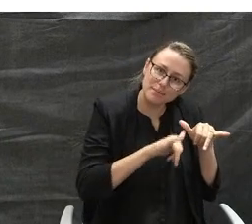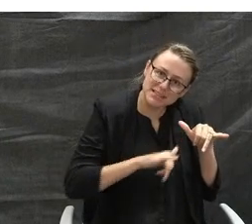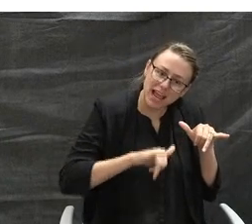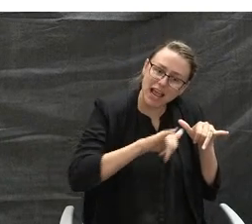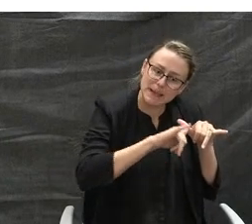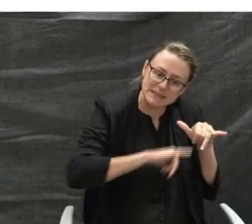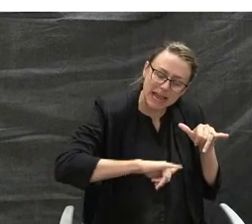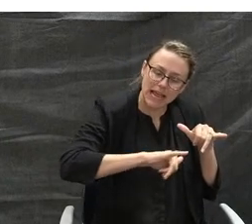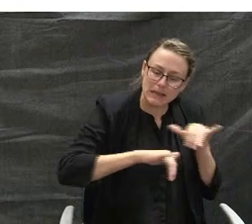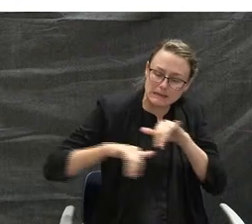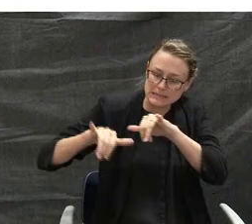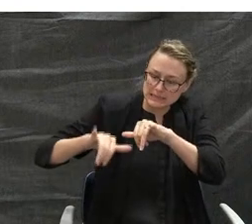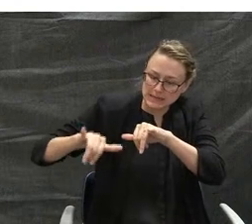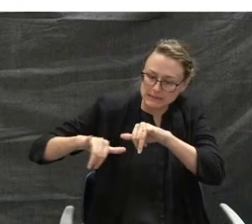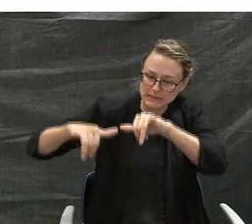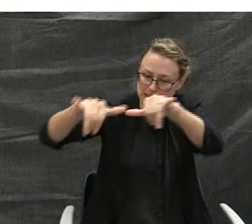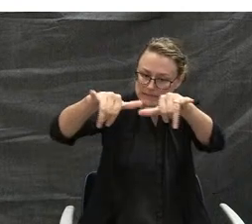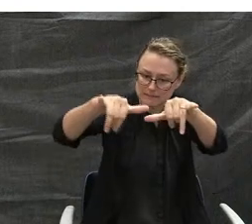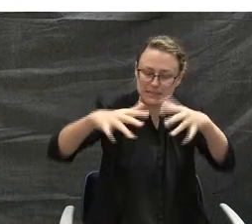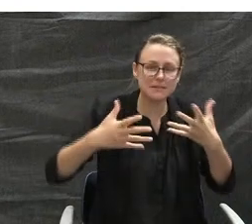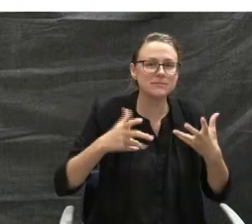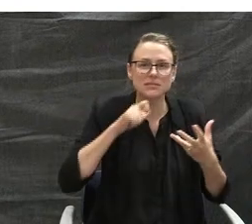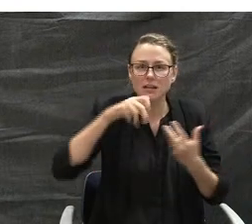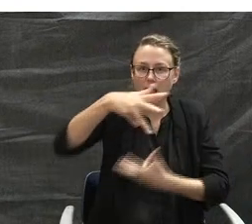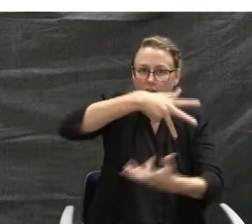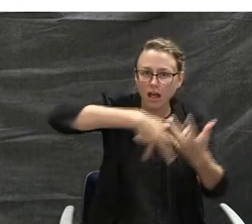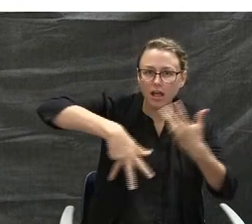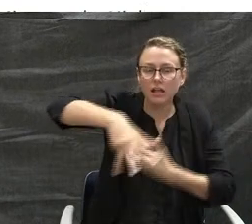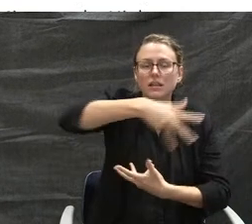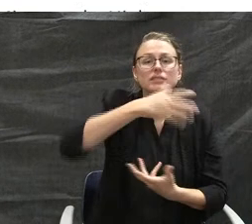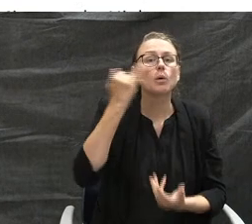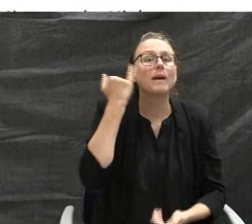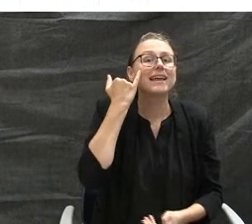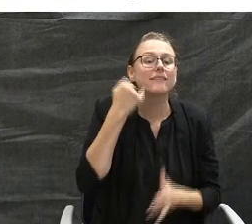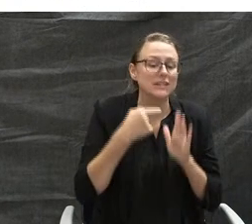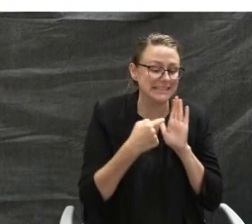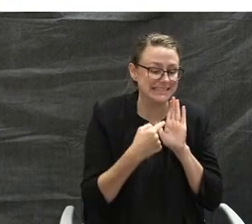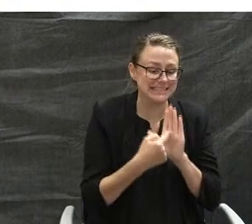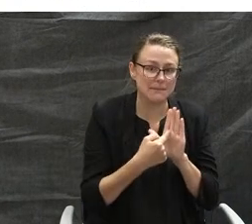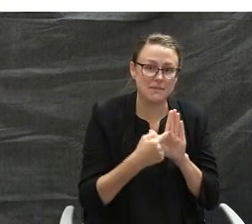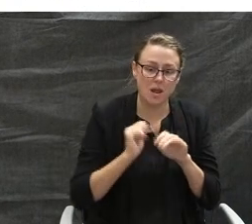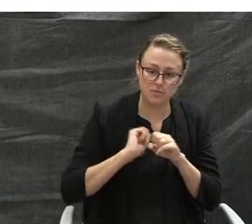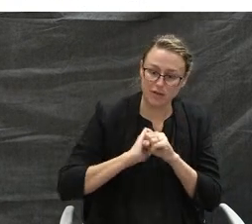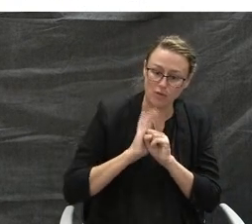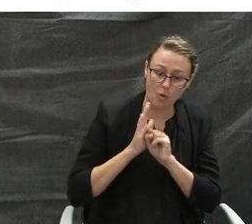student group. So that if there are symptoms of Covid or the